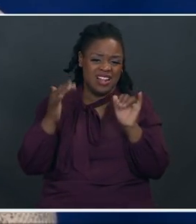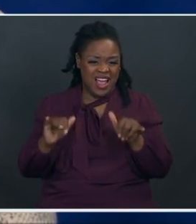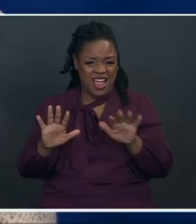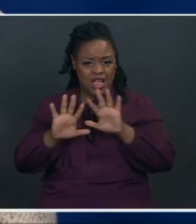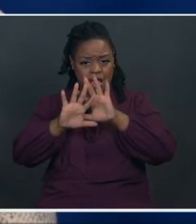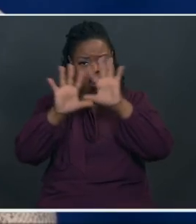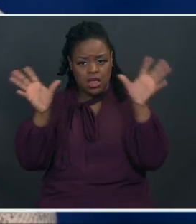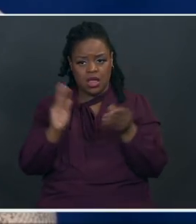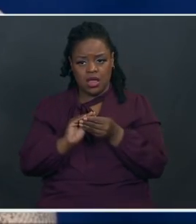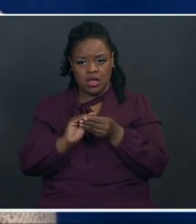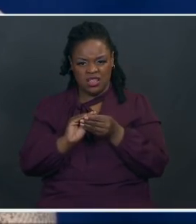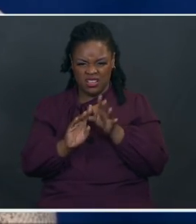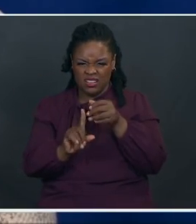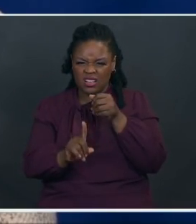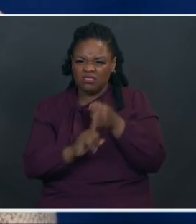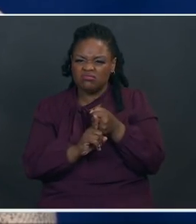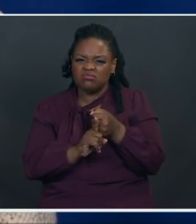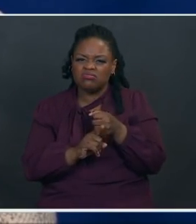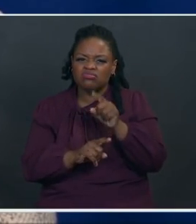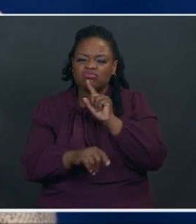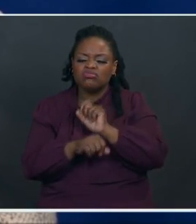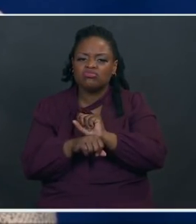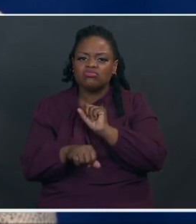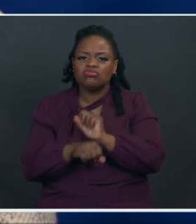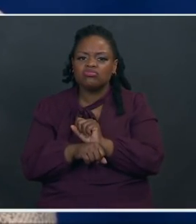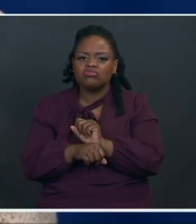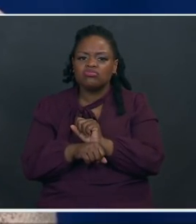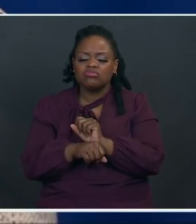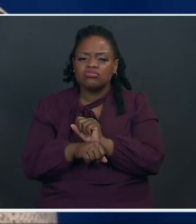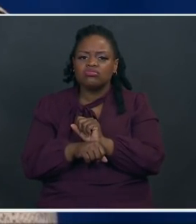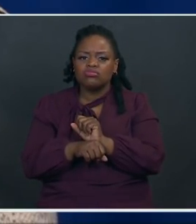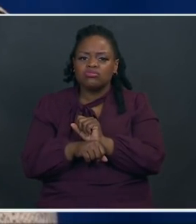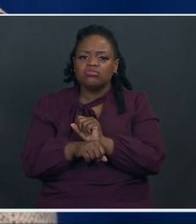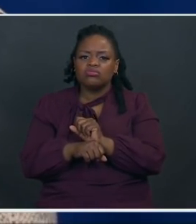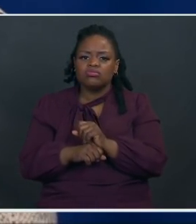on far too many communities. Next slide.